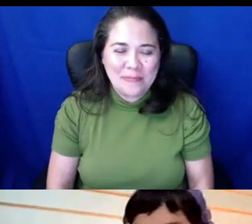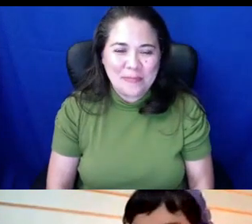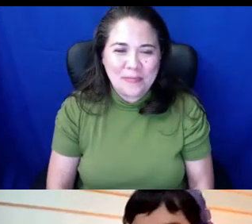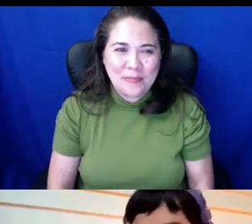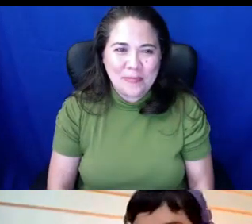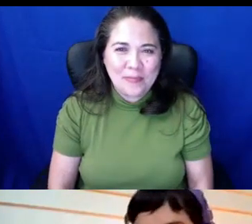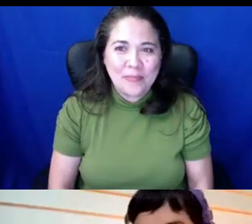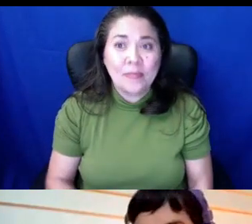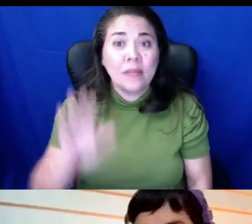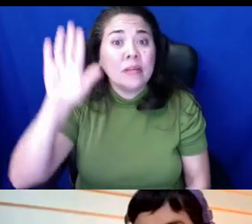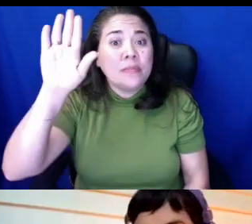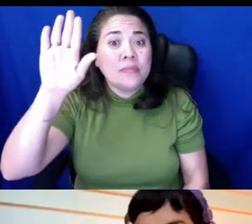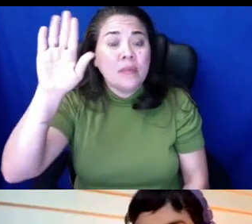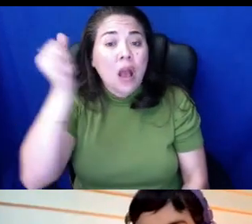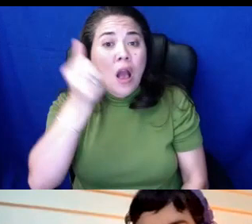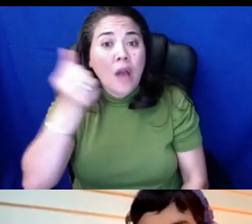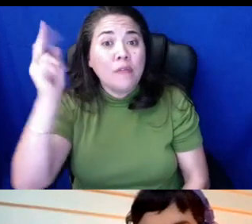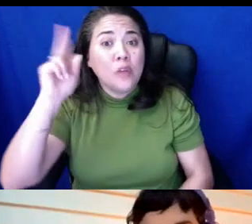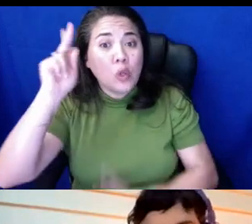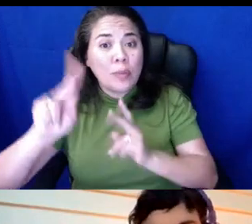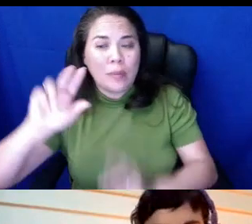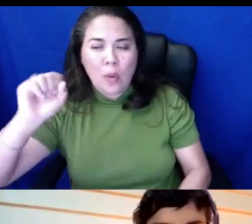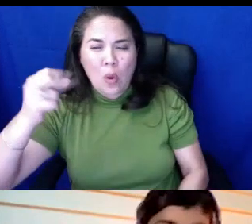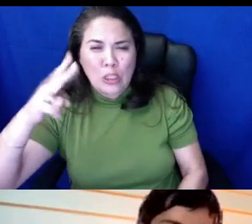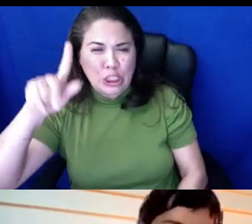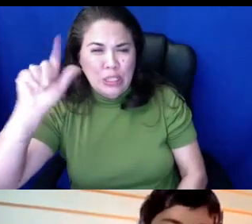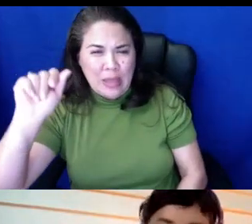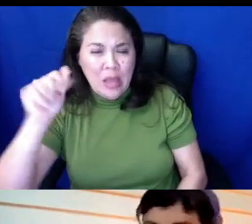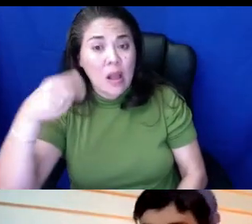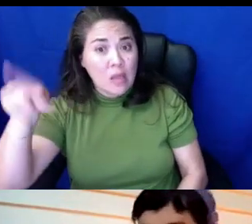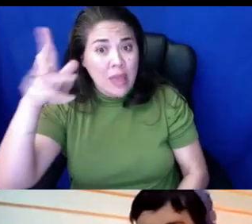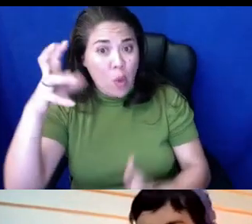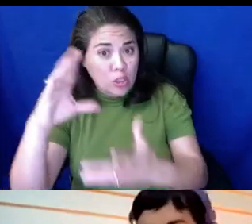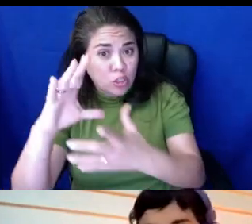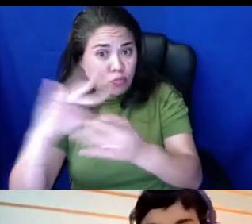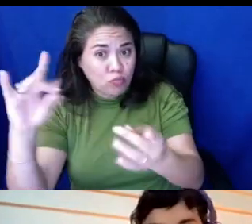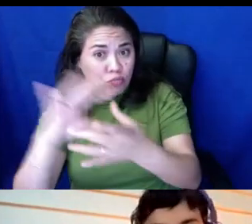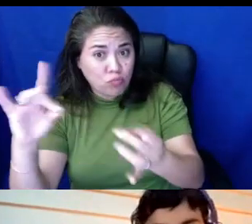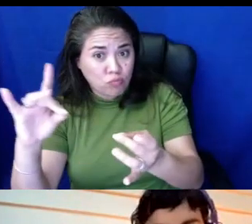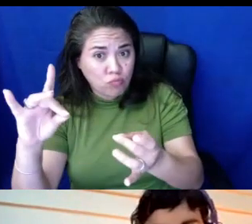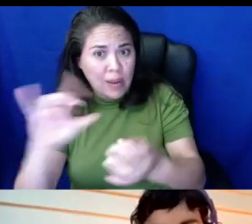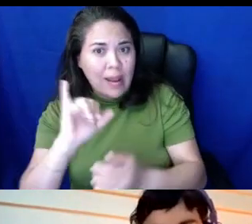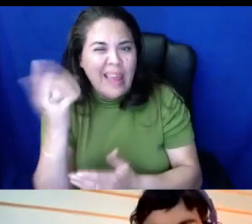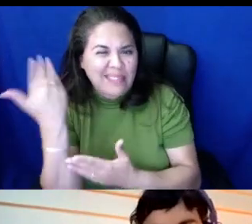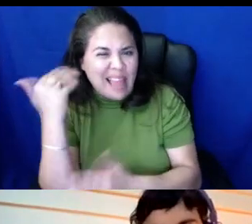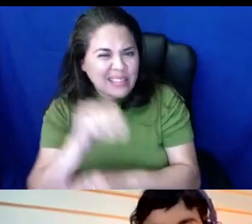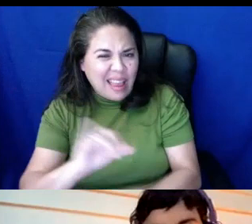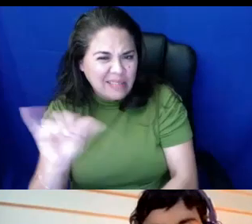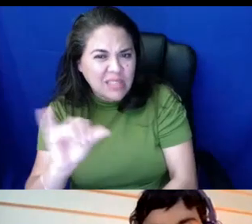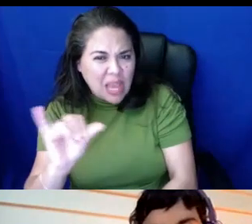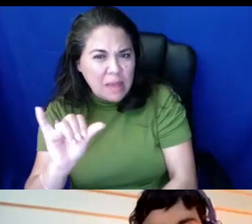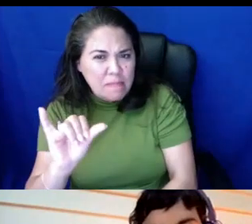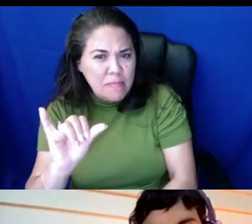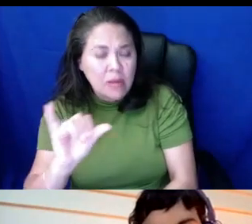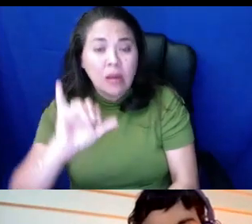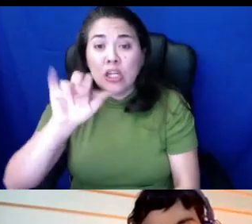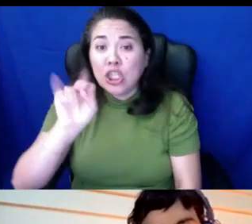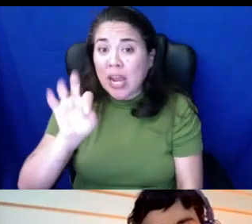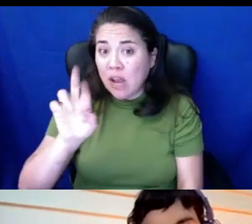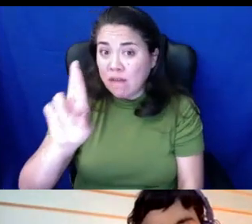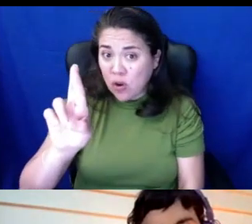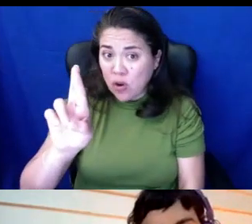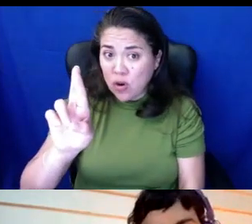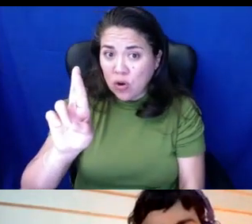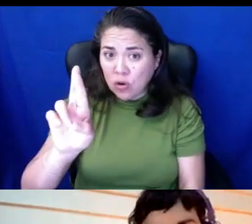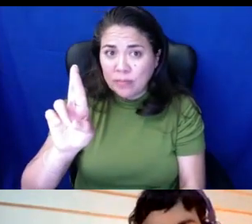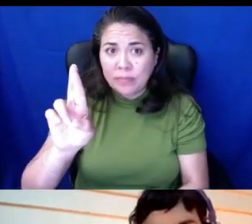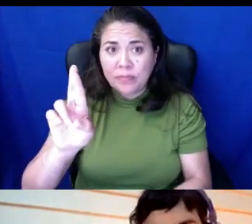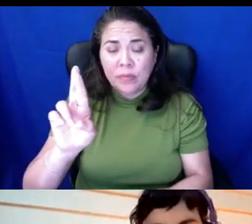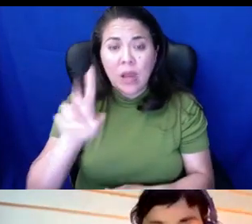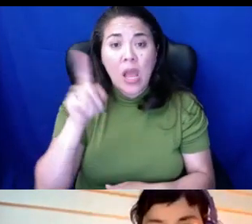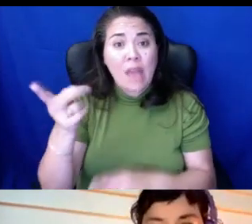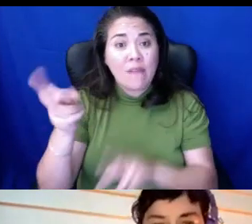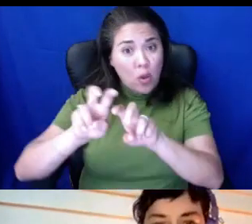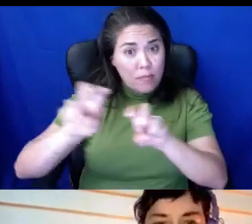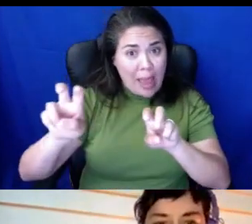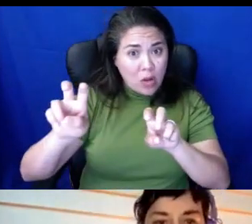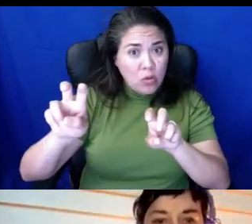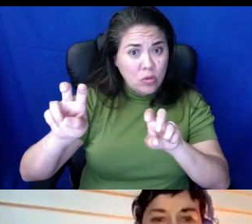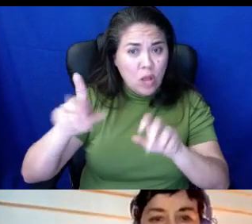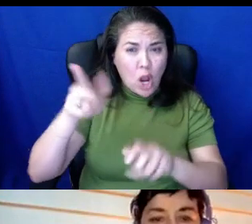Sheila Black: A couple of people tonya a couple of people want to speak okay like they did last night so Jennifer us if you're in the panel is studying to you in the panelists or.